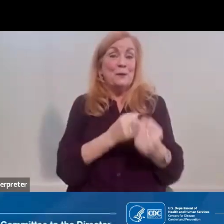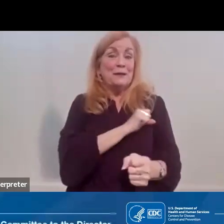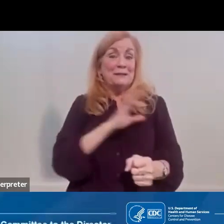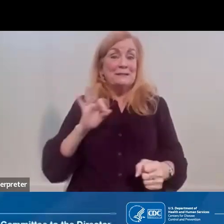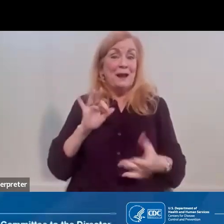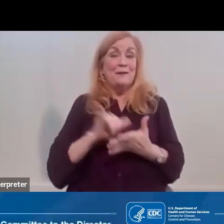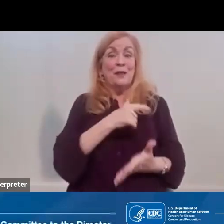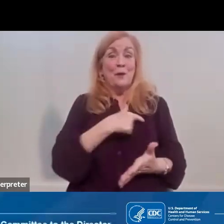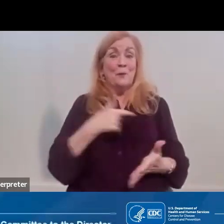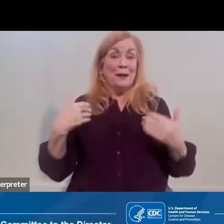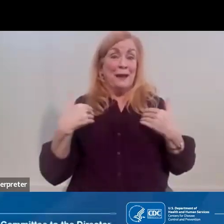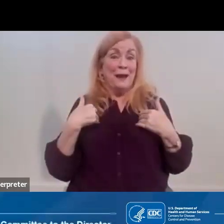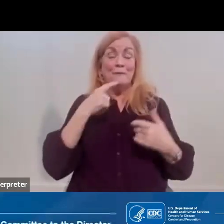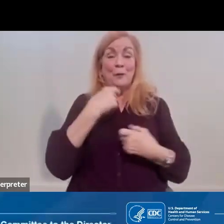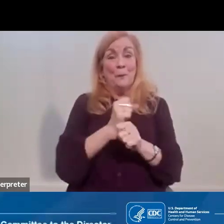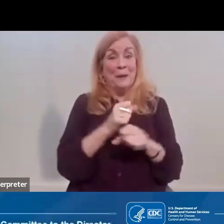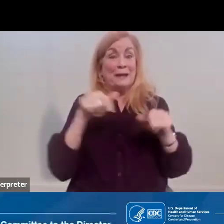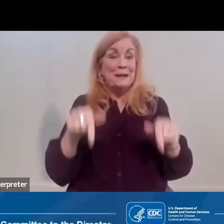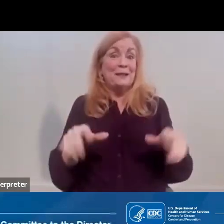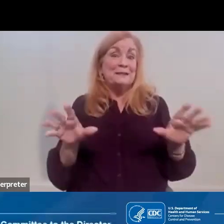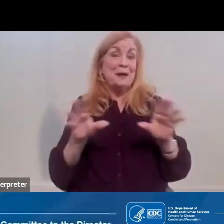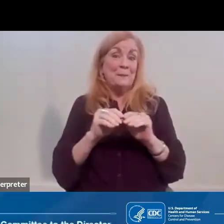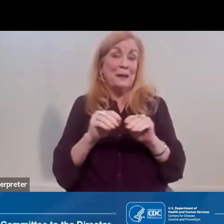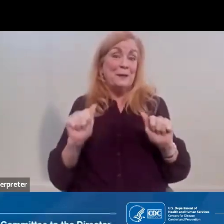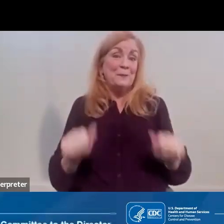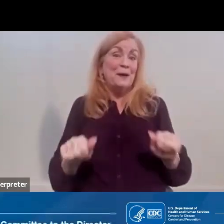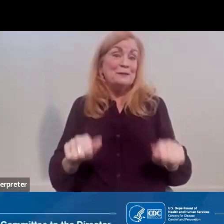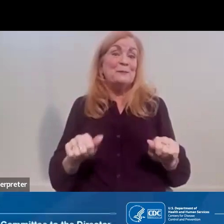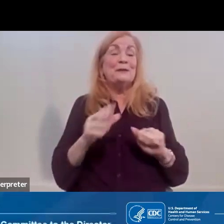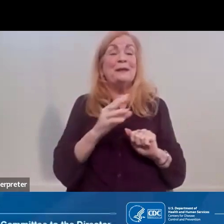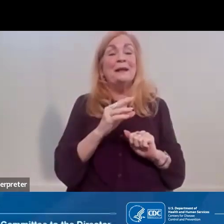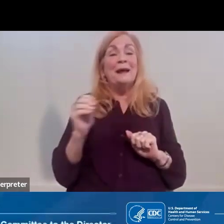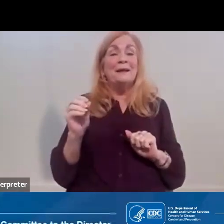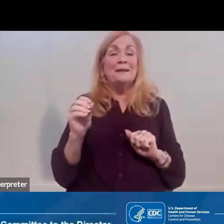And I get a little bit a glimpse of that between meetings and the amount of swimming